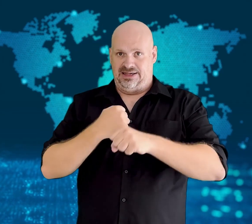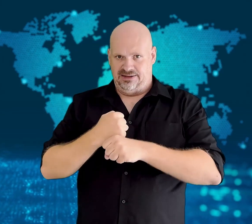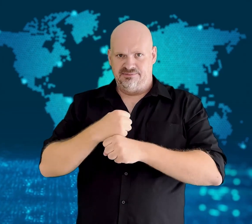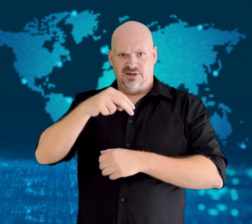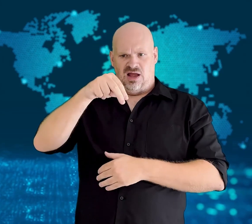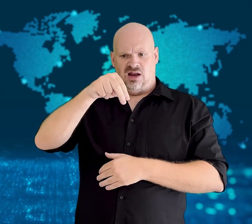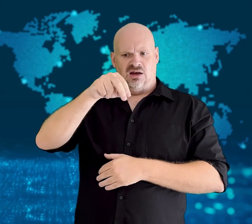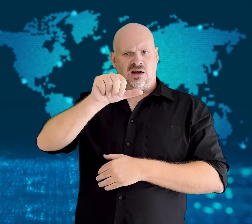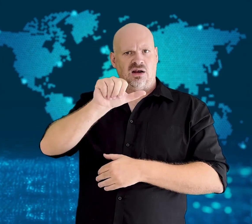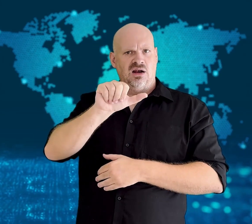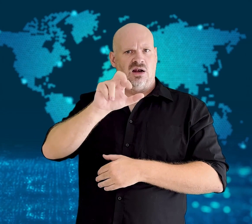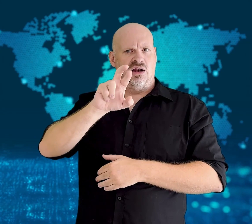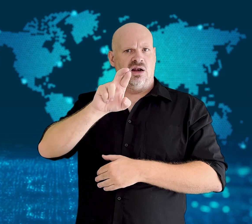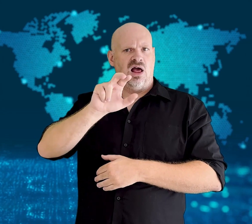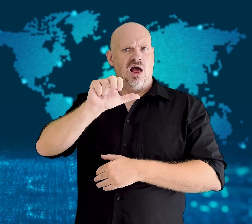in January 2021.